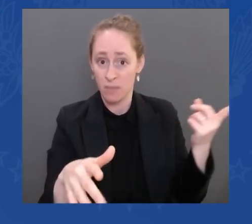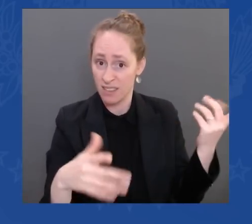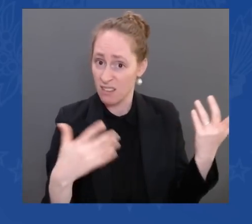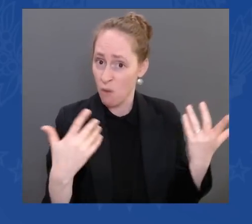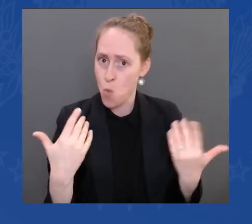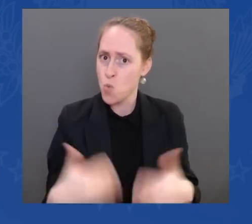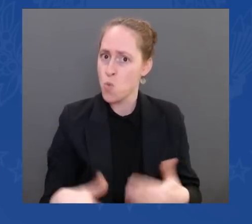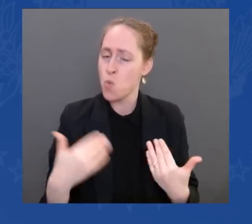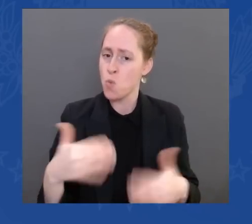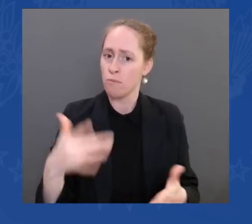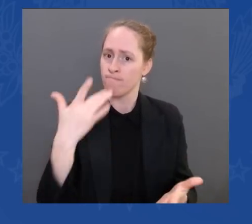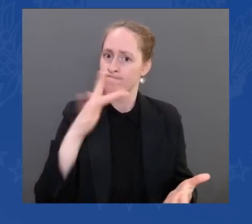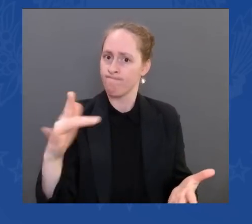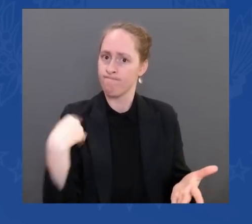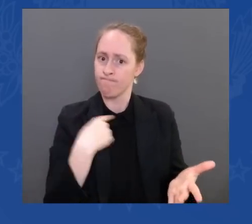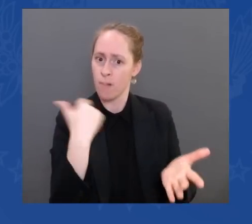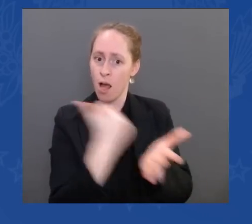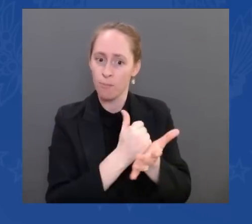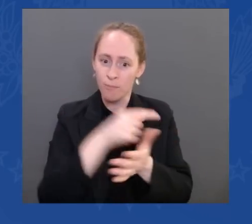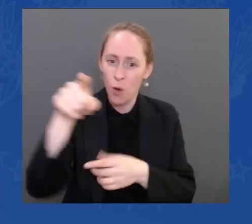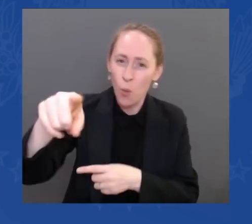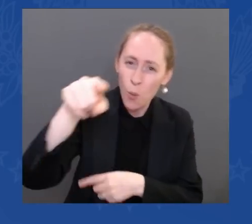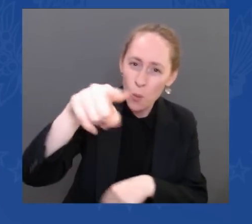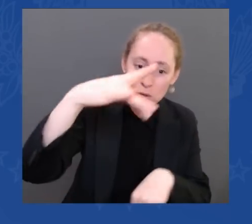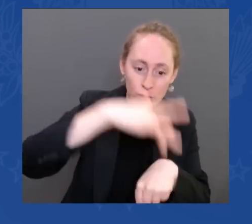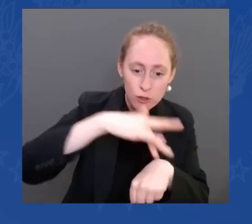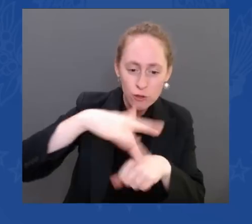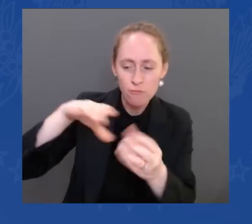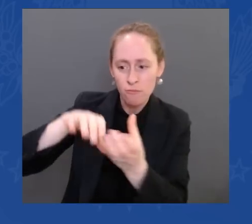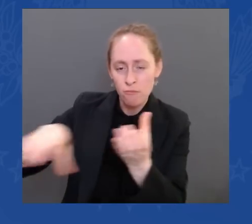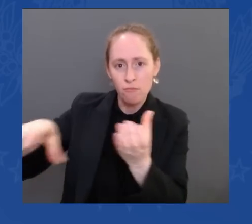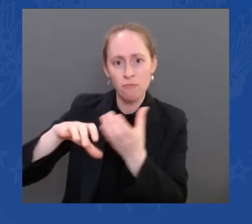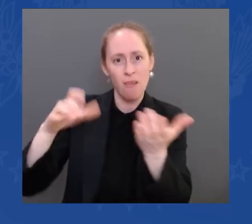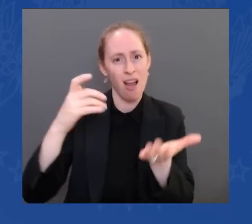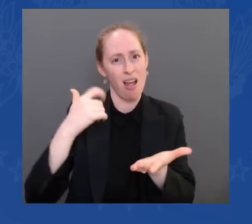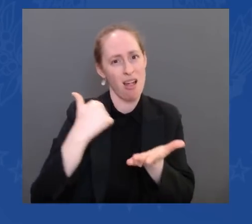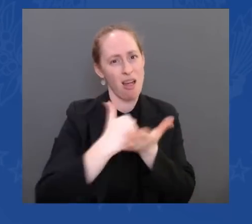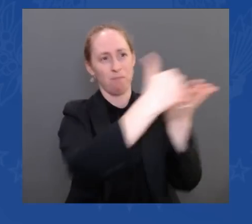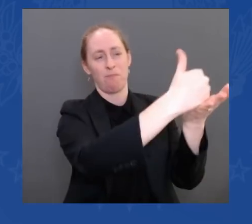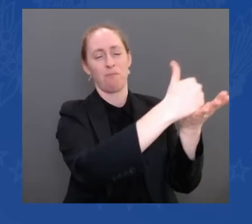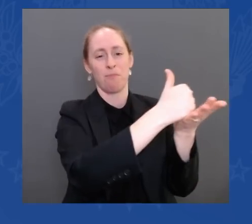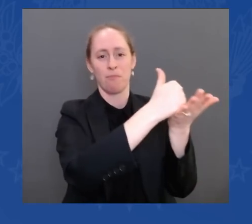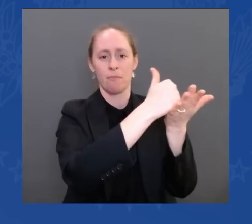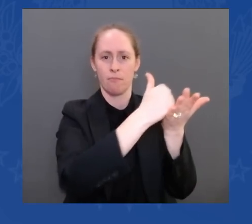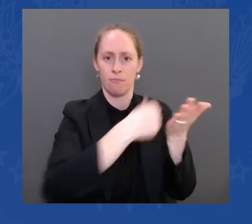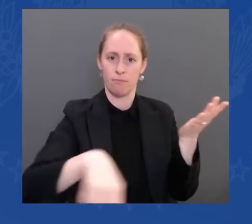And that's something each and every day you could and should be proud of. And I'm once more urging Congress